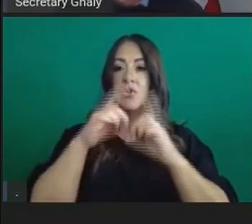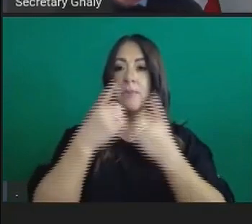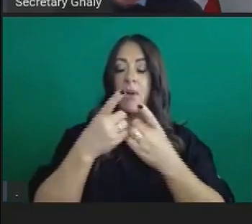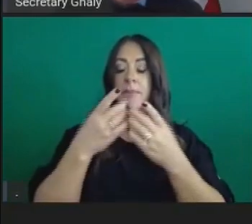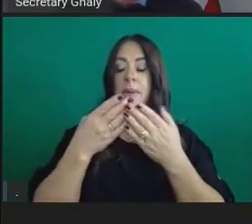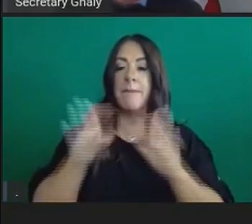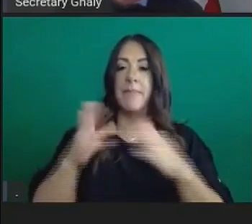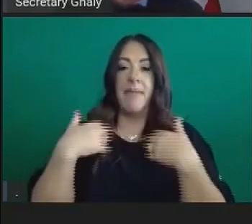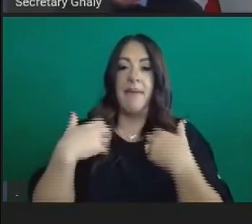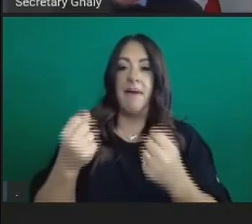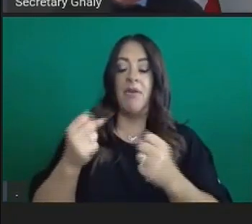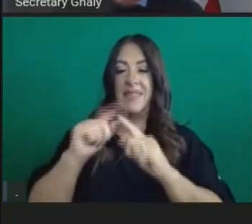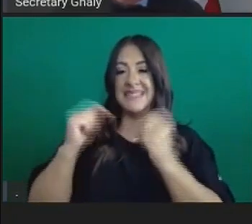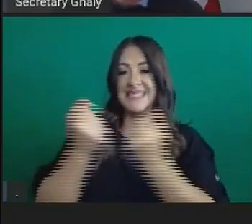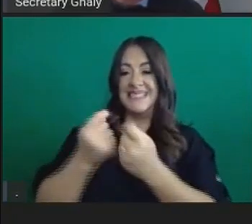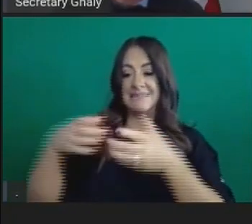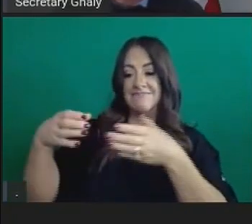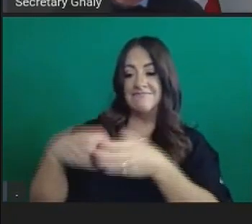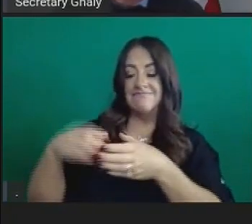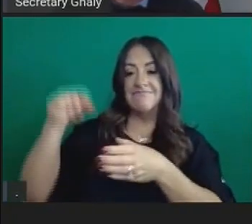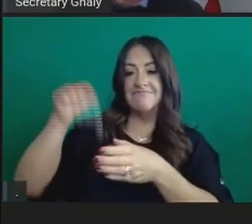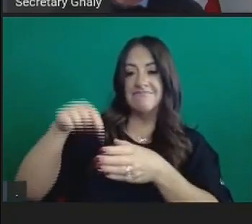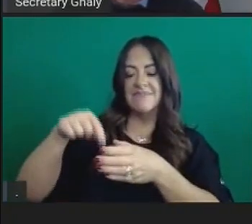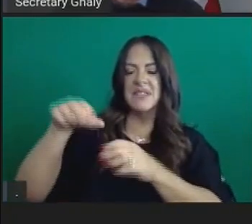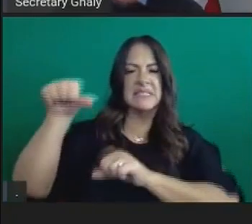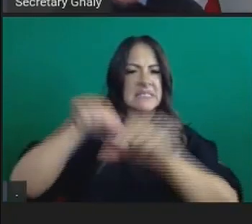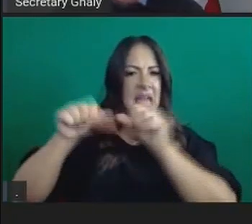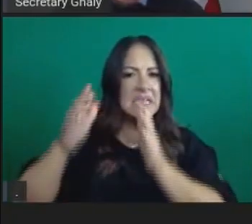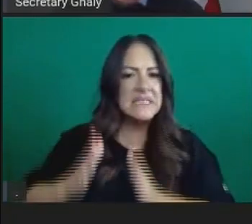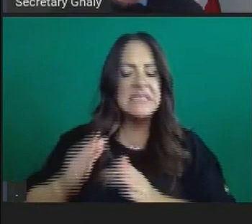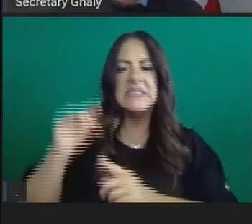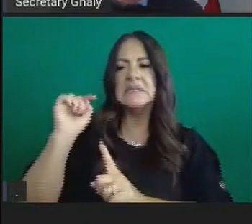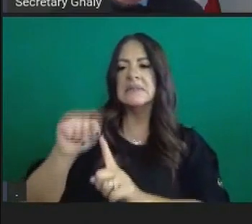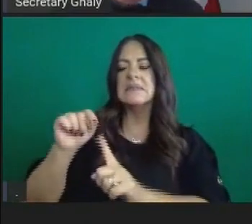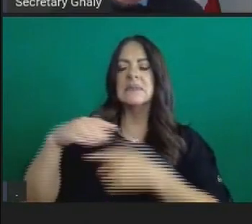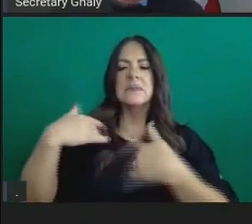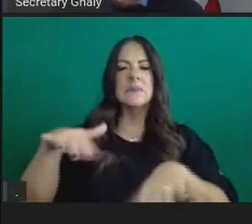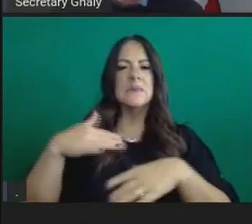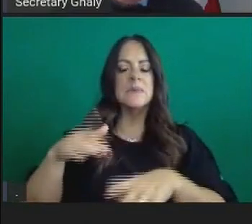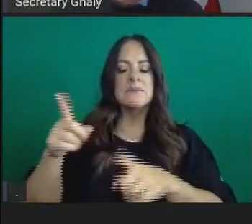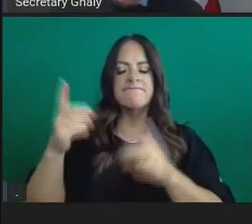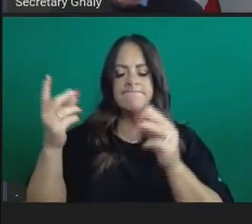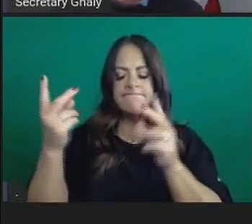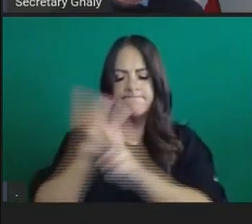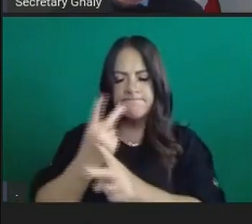DEEPER HERE. THESE PROJECTION ALSO BE RUN BY THE CALIFORNIA DEPARTMENT OF